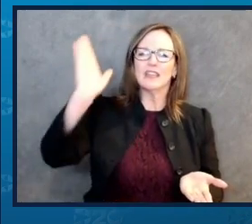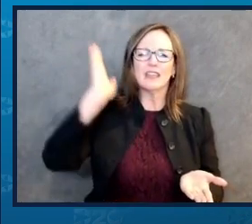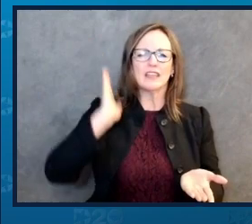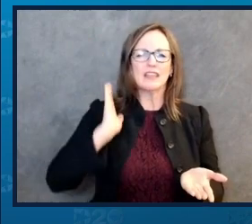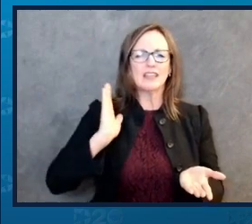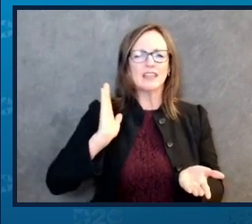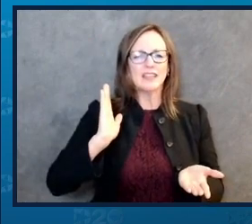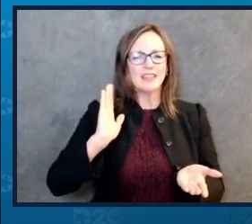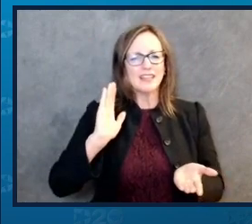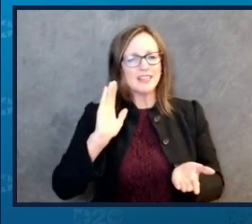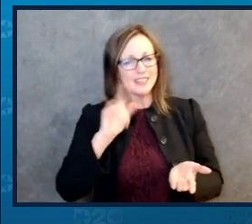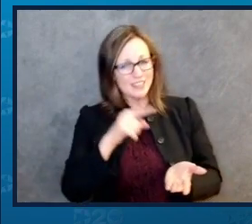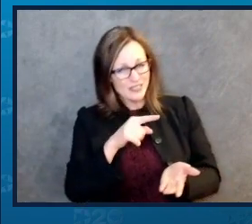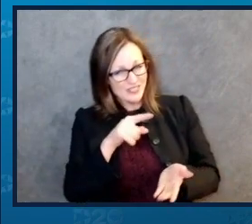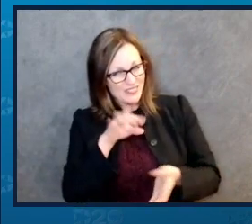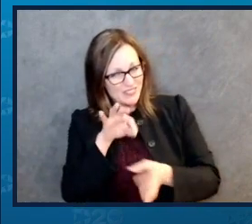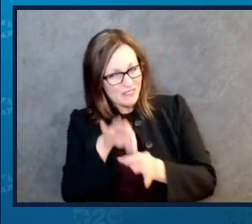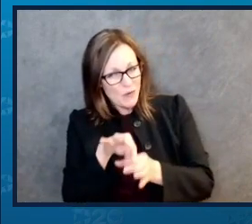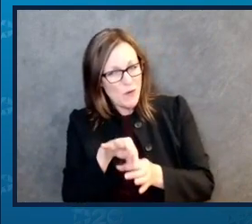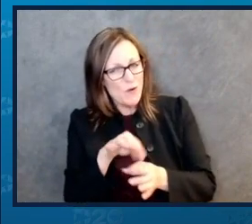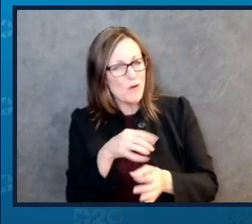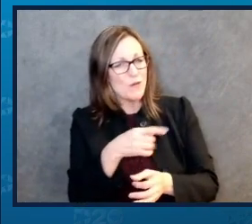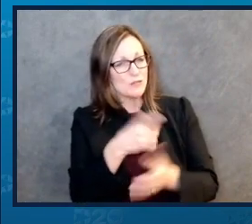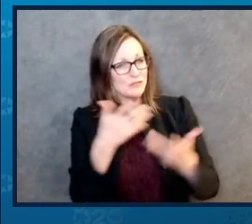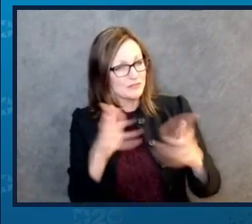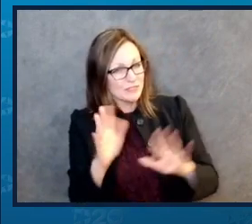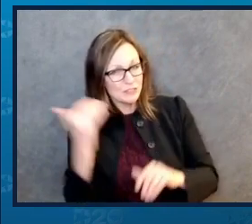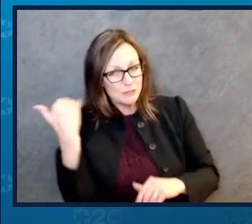LIKE? WE WILL TELL THEM.